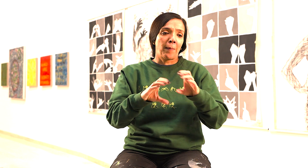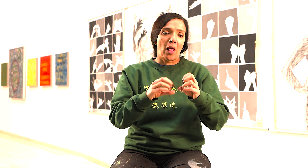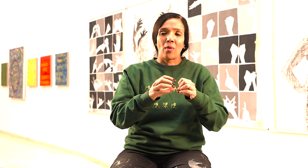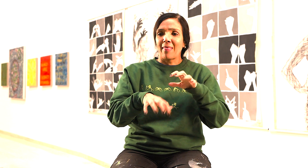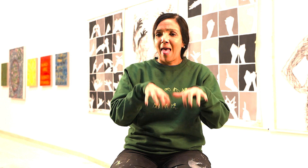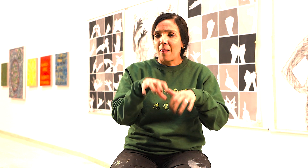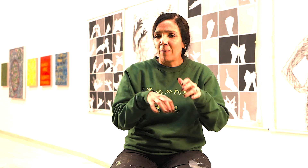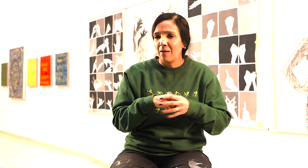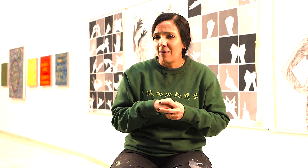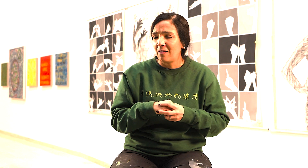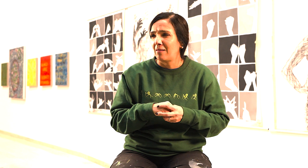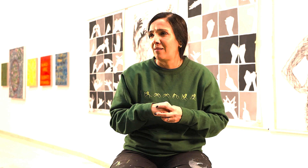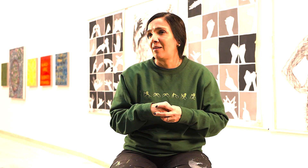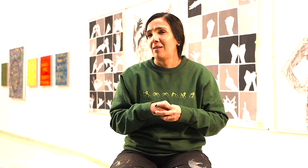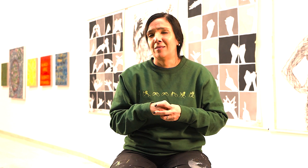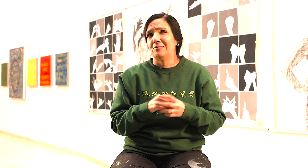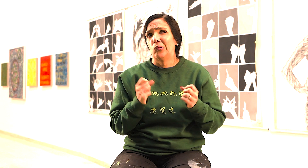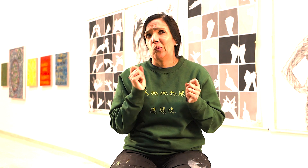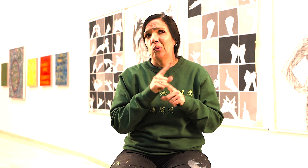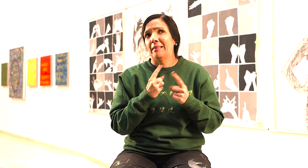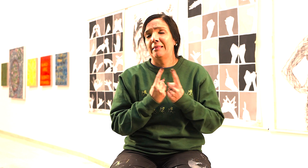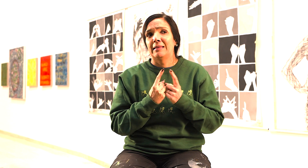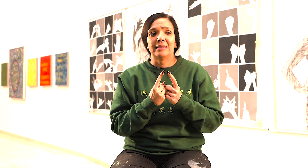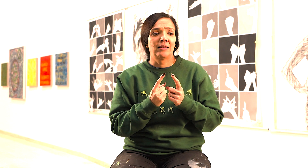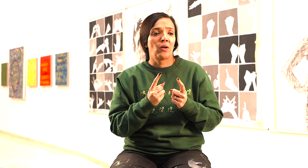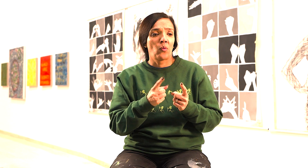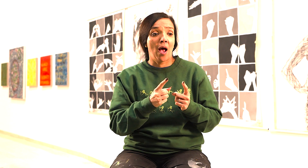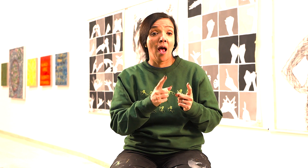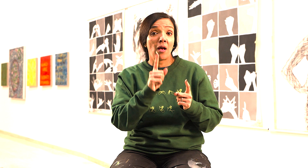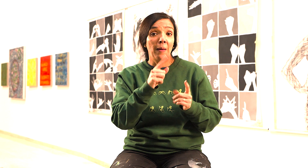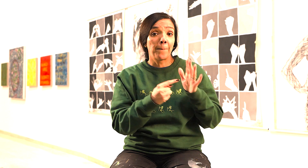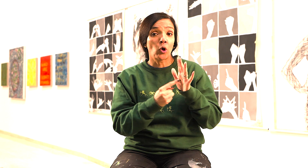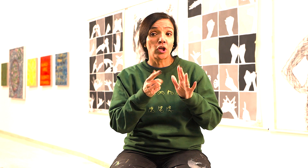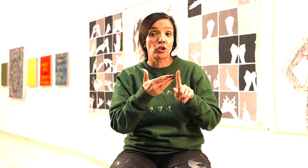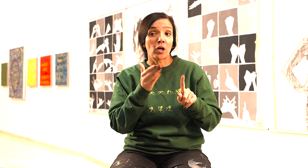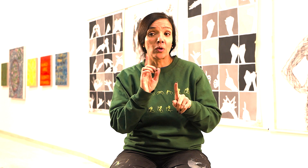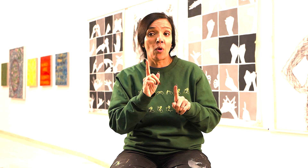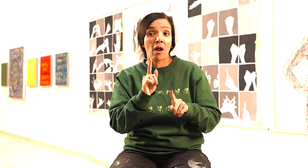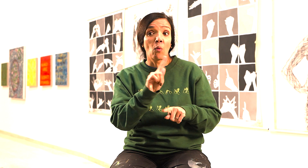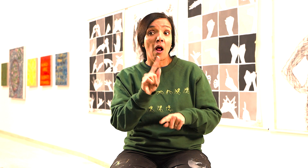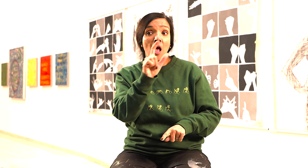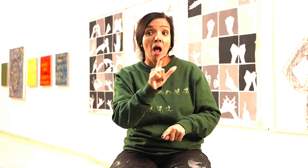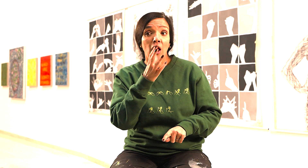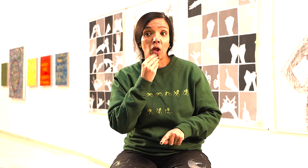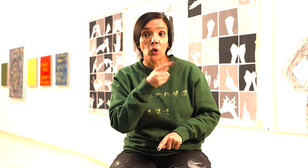Communication with animals, sometimes, which is a weird thing, but what's important to recognize is the colors